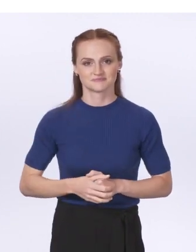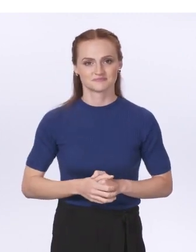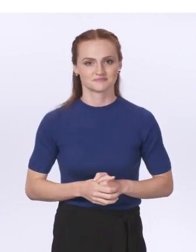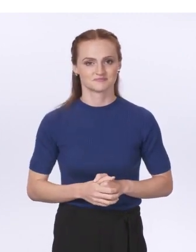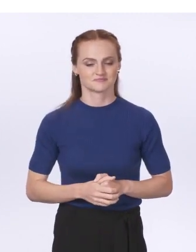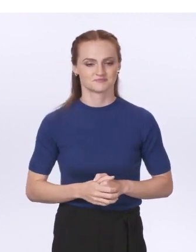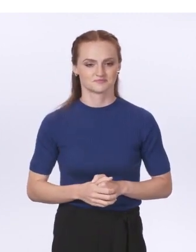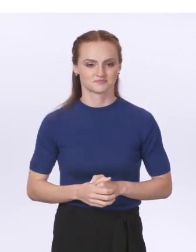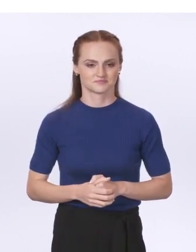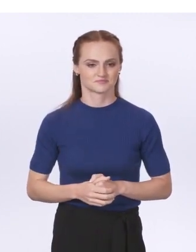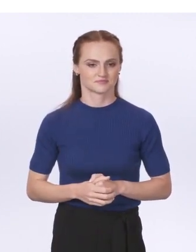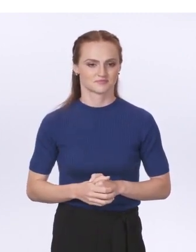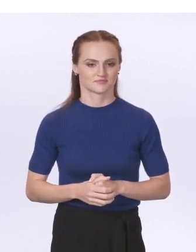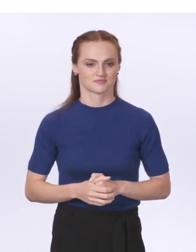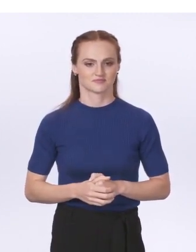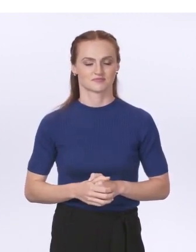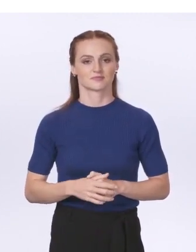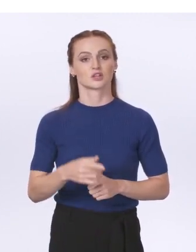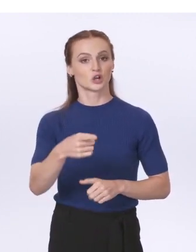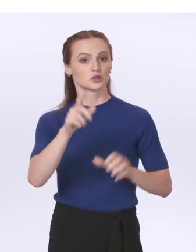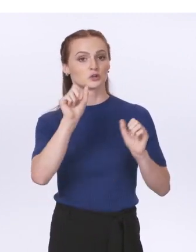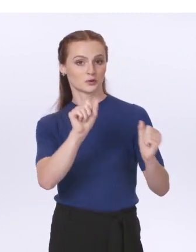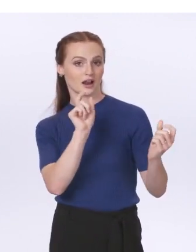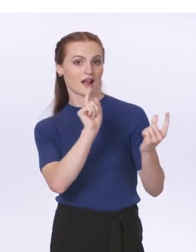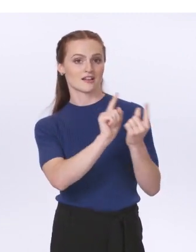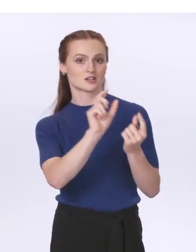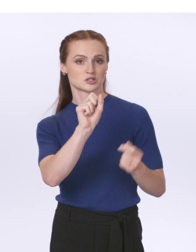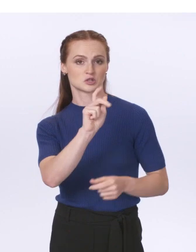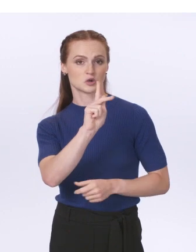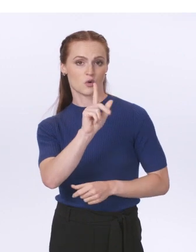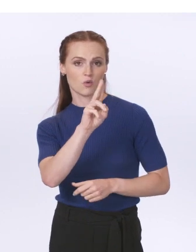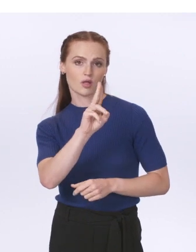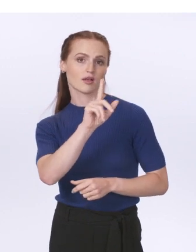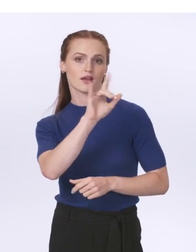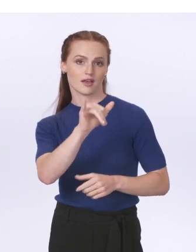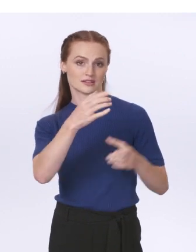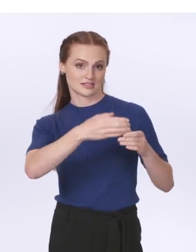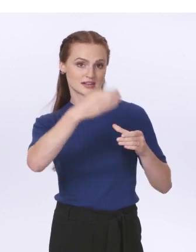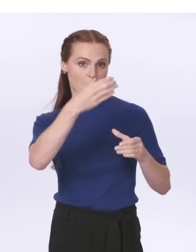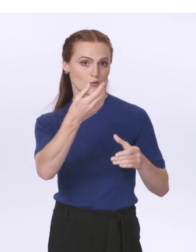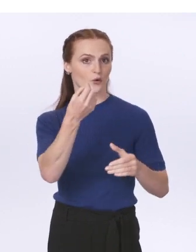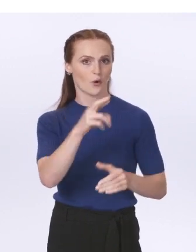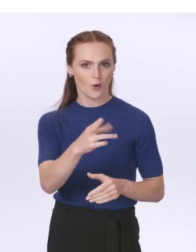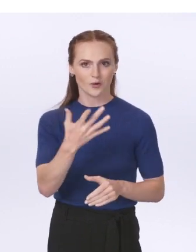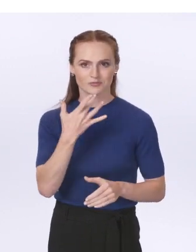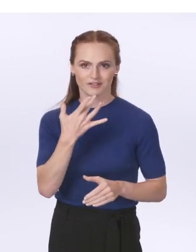You can swing by Skully’s tower, or preferably if you’re a part of the First Access program,